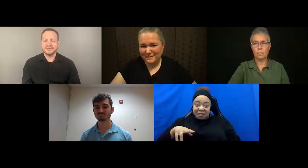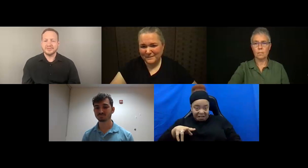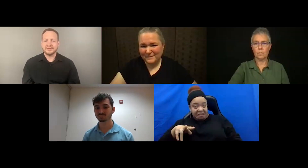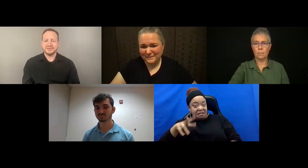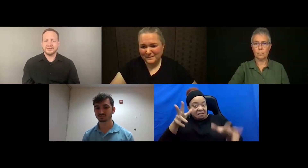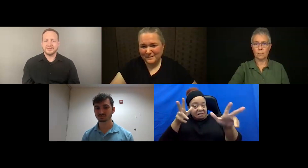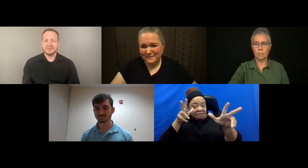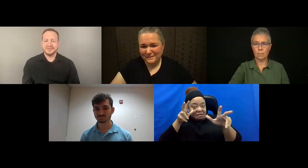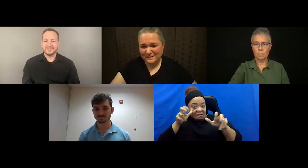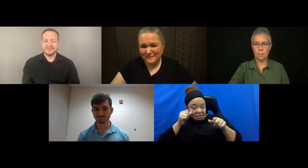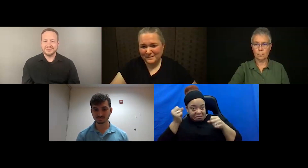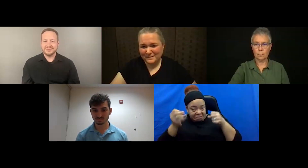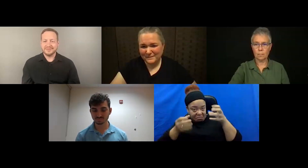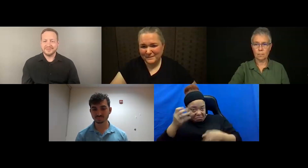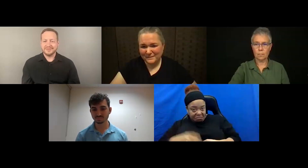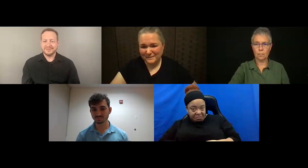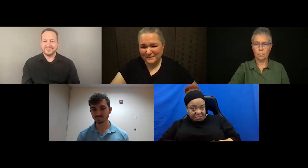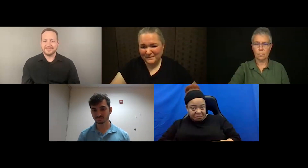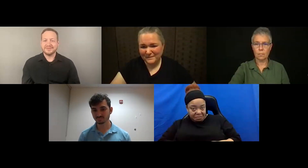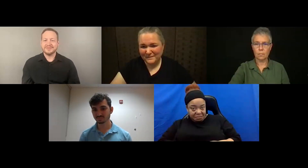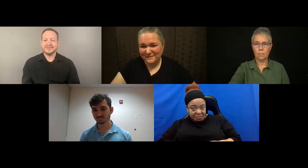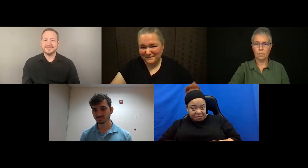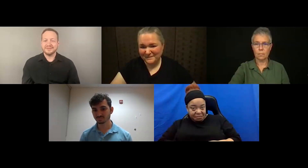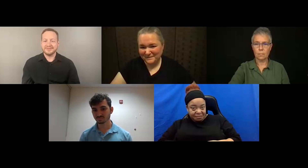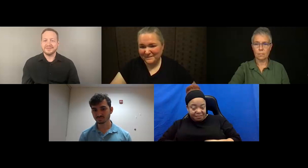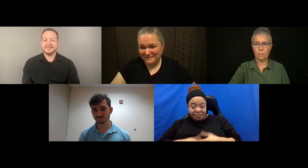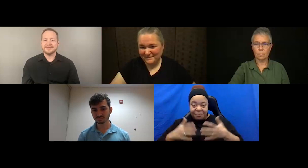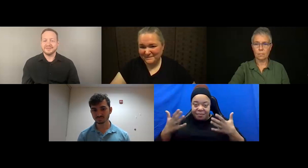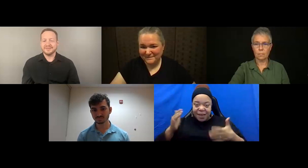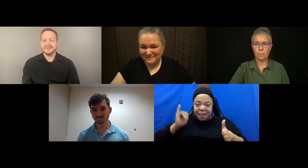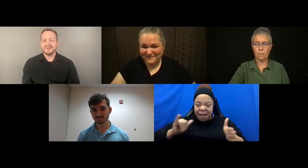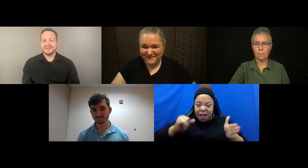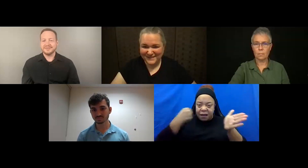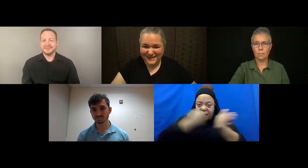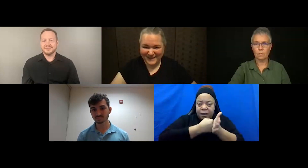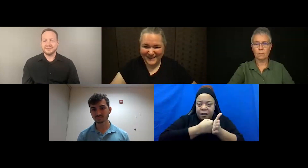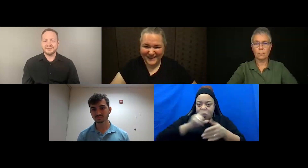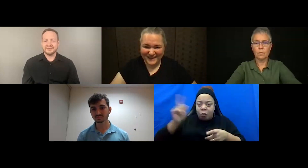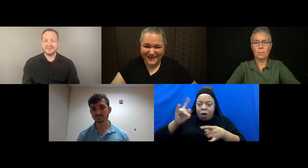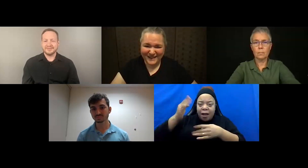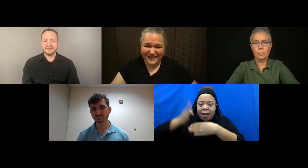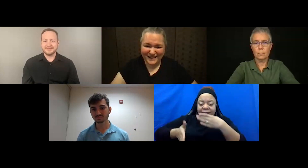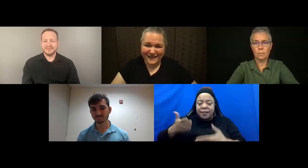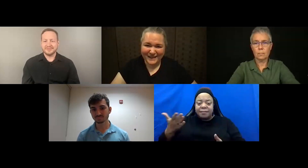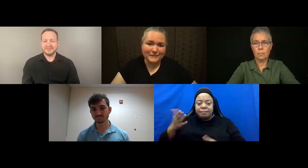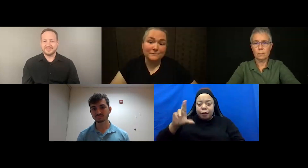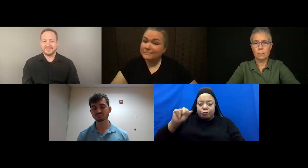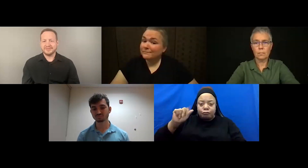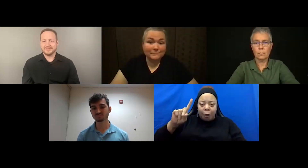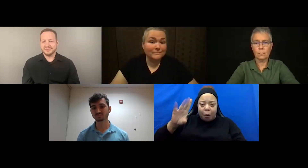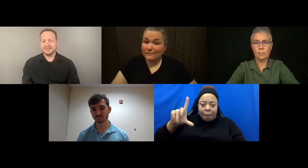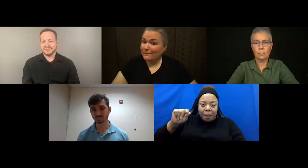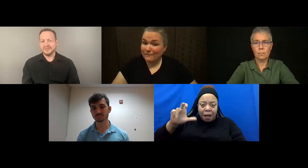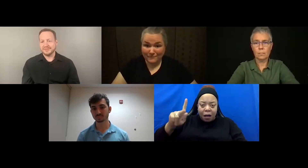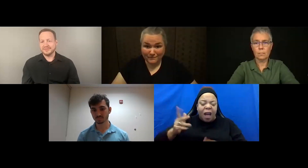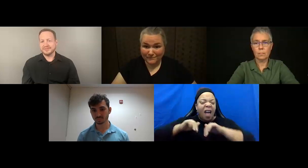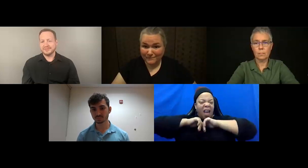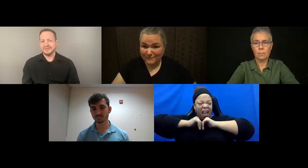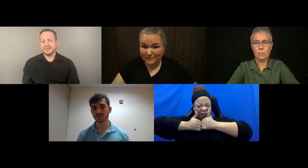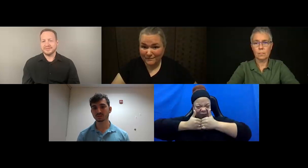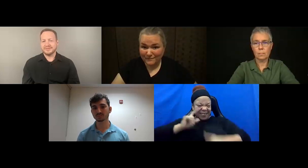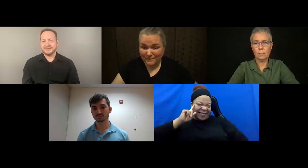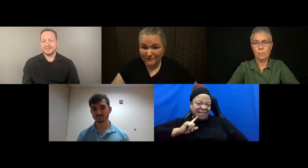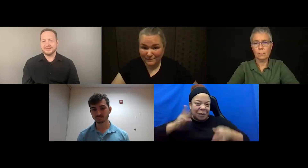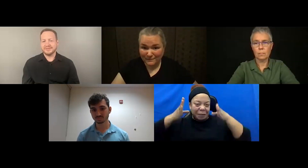That deaf person was not nonplussed. What a roadblock! Is that deaf person